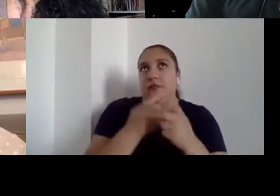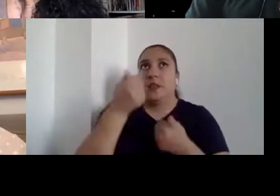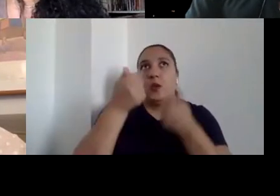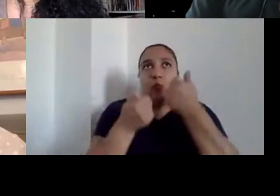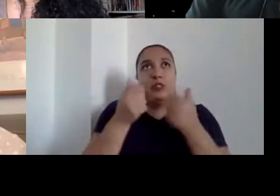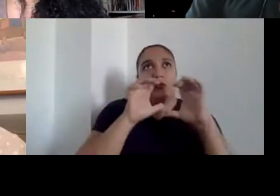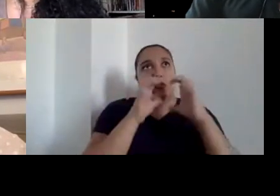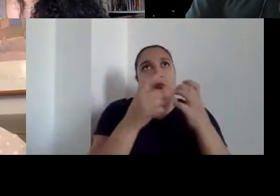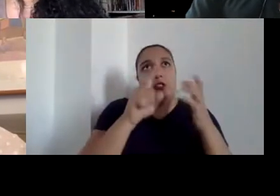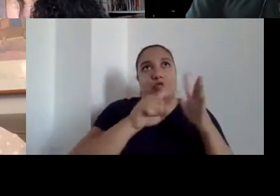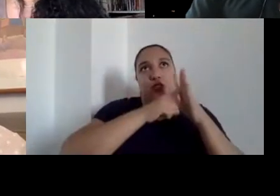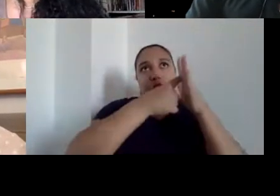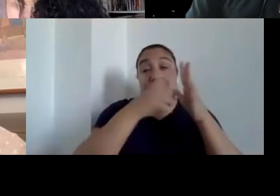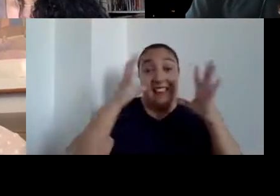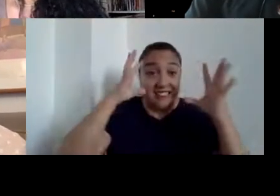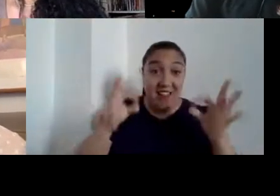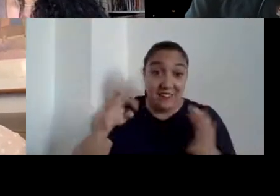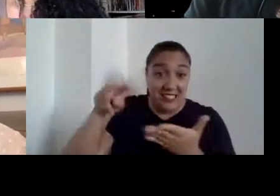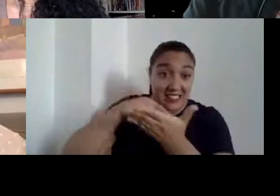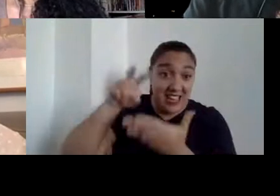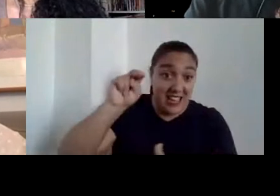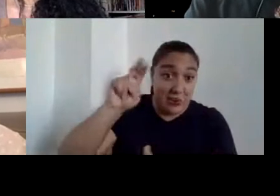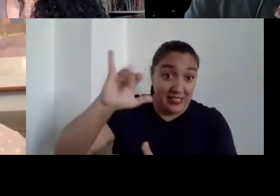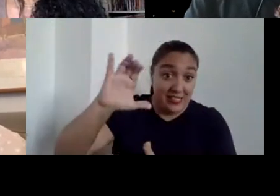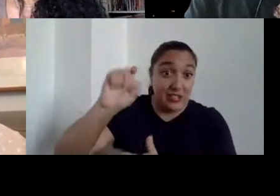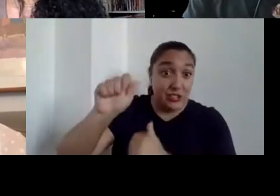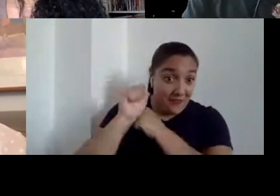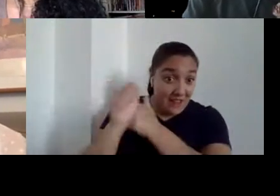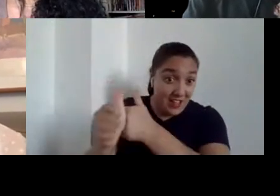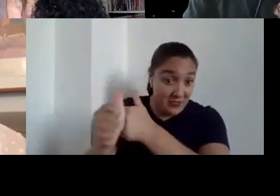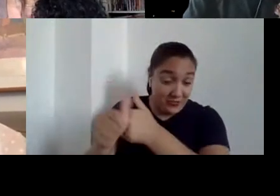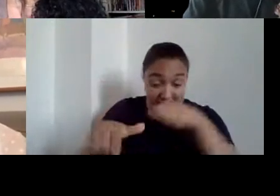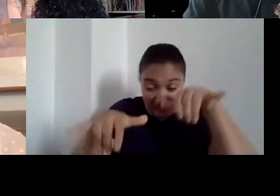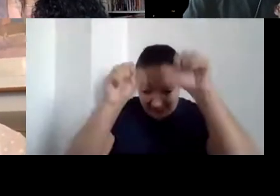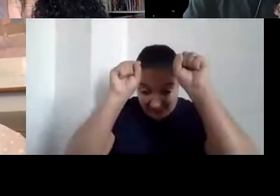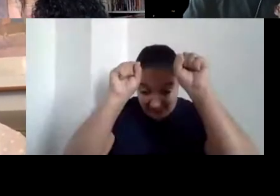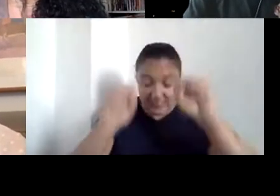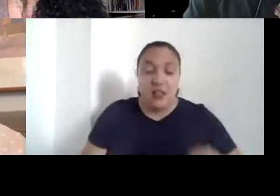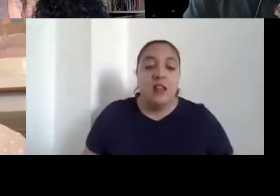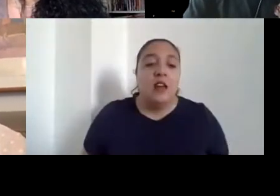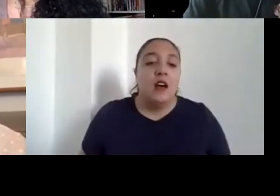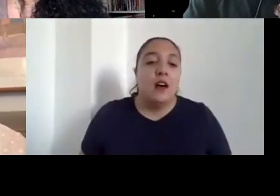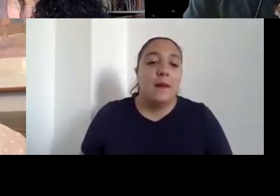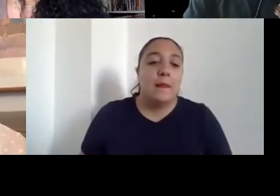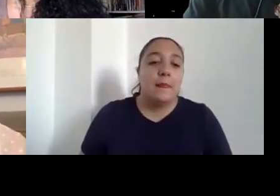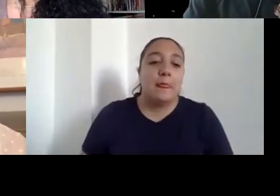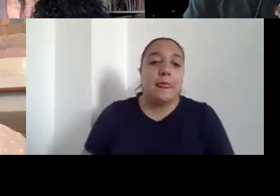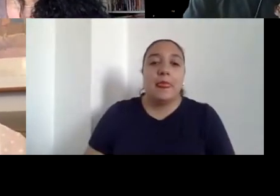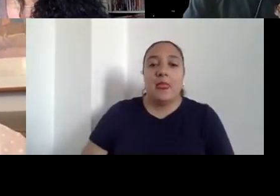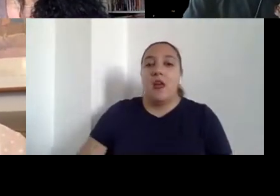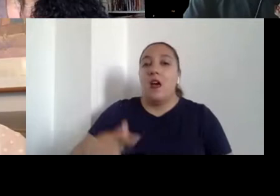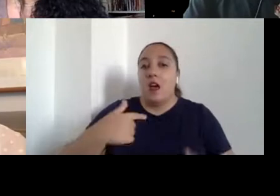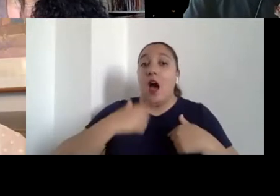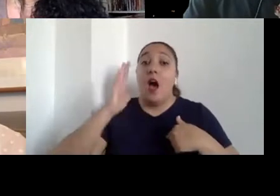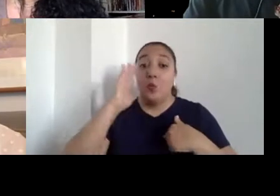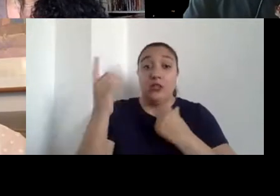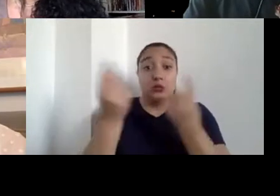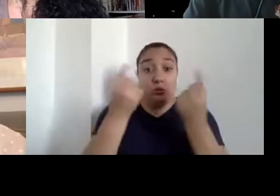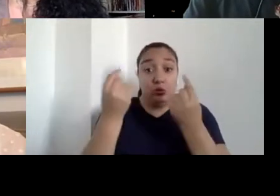Dance/NYC there is a lot. What I'm going to do, Candace and everybody, send a link of